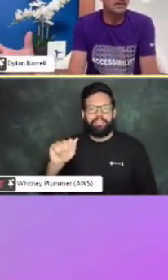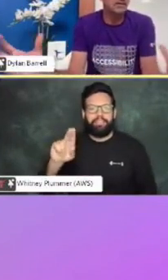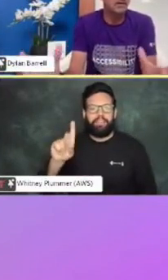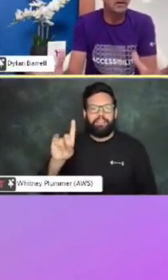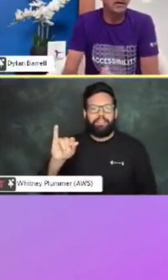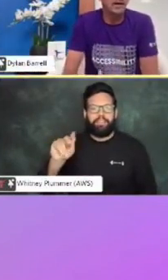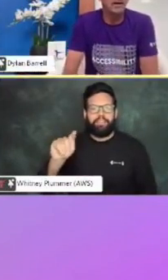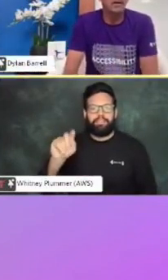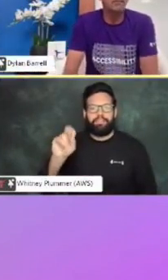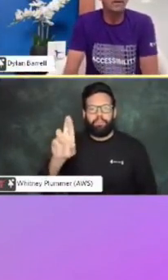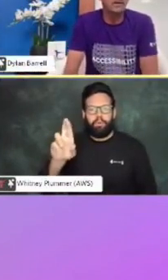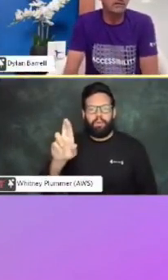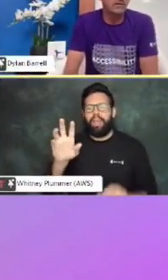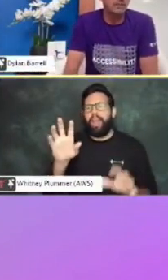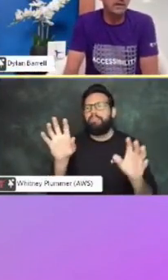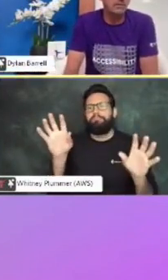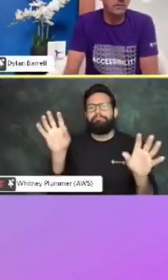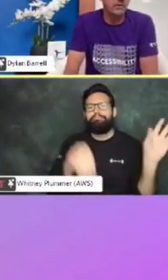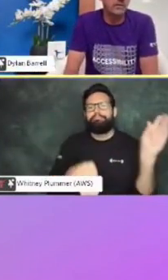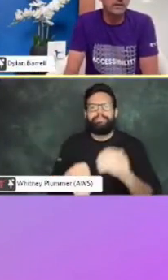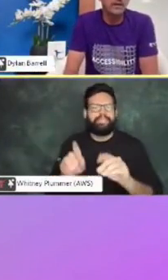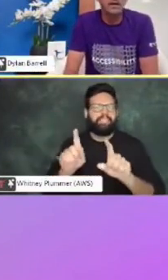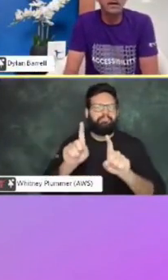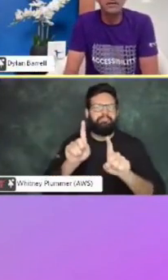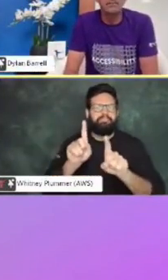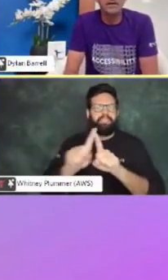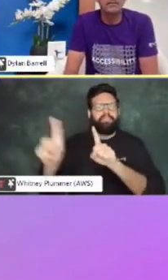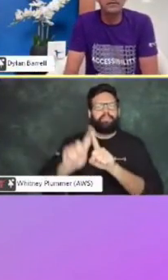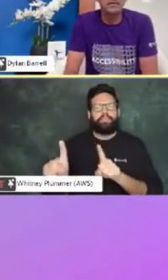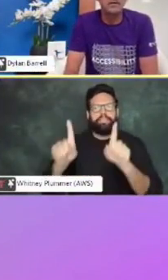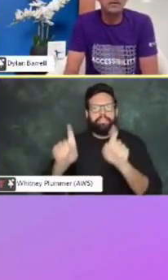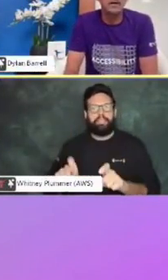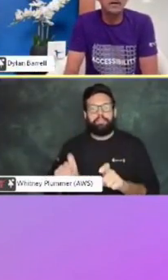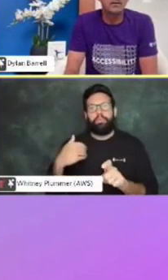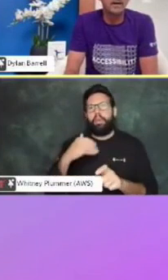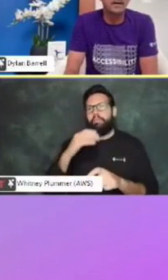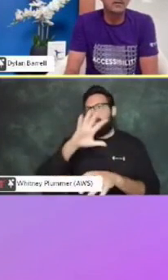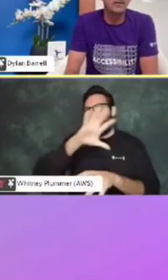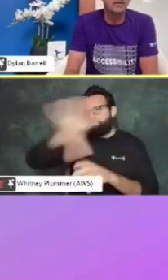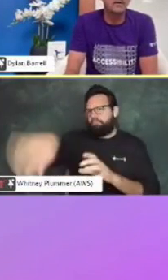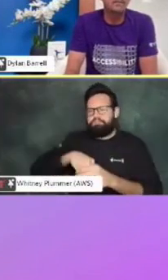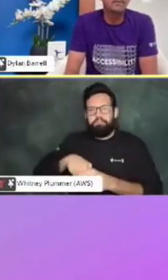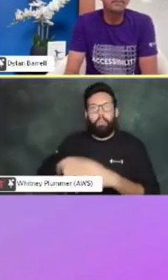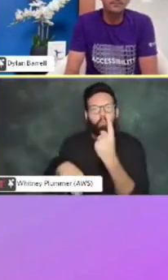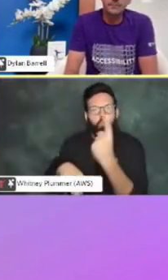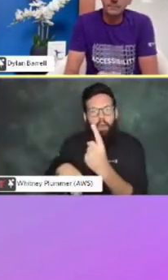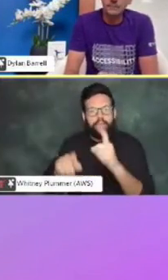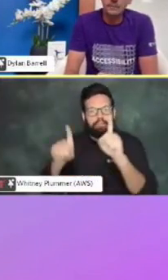into a comprehensive VPAD audit, a very powerful feature together with axe Auditor today.